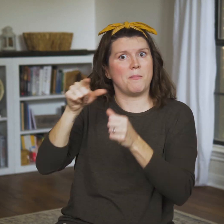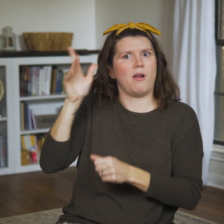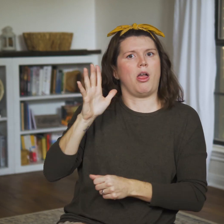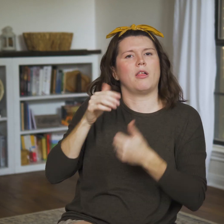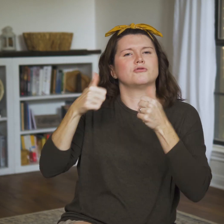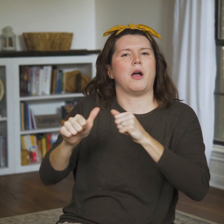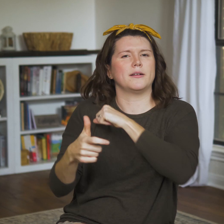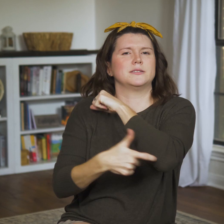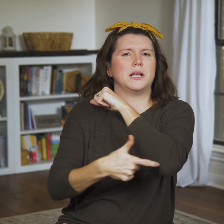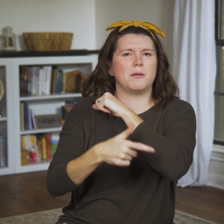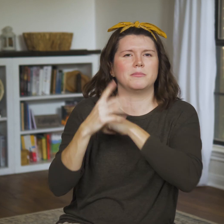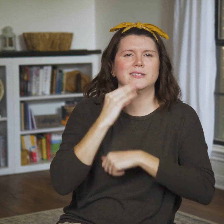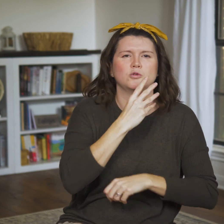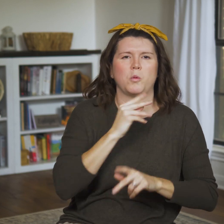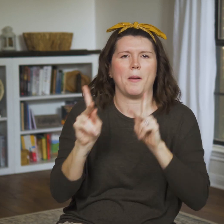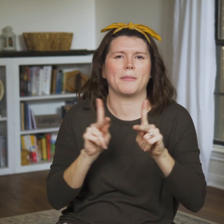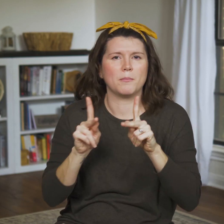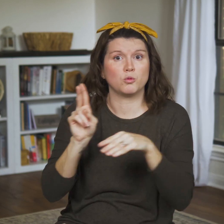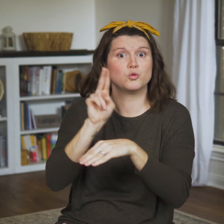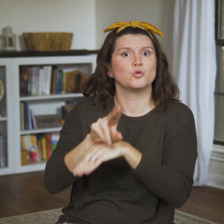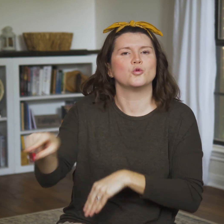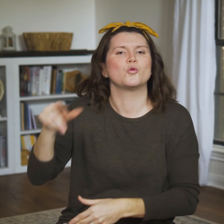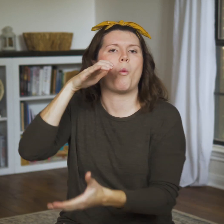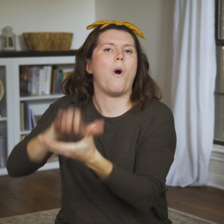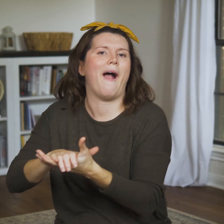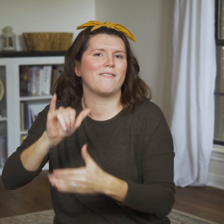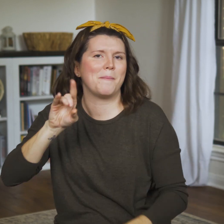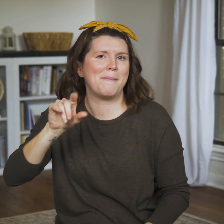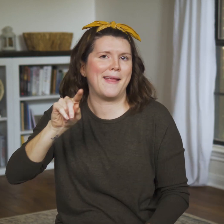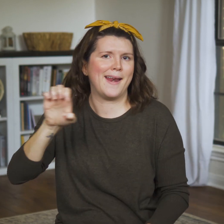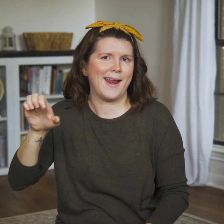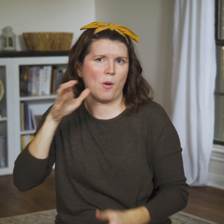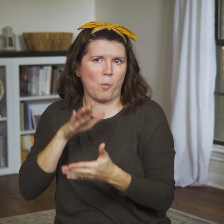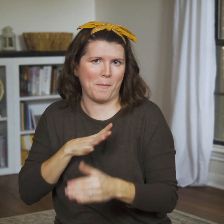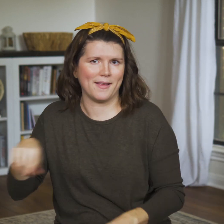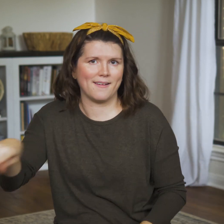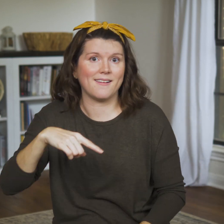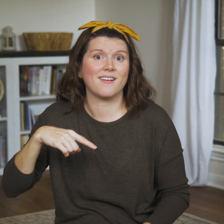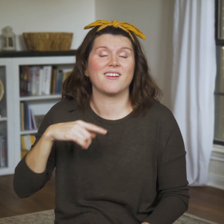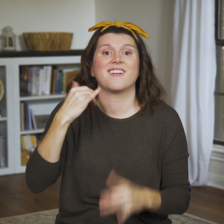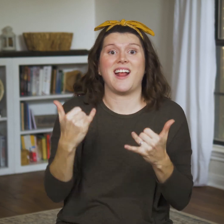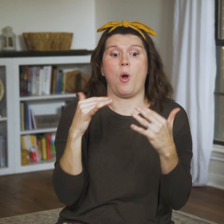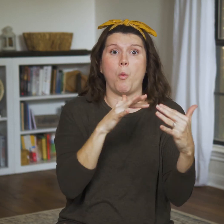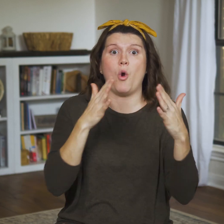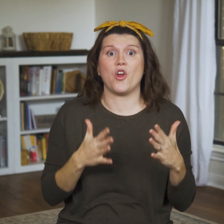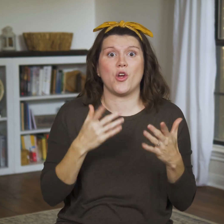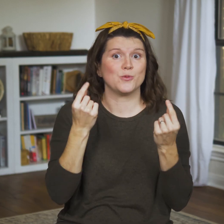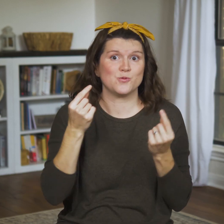using the wiles of the Midianite women. The warriors bring the women and children